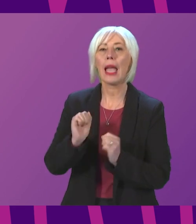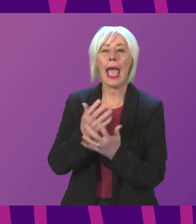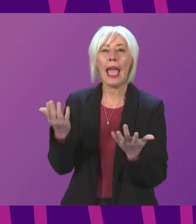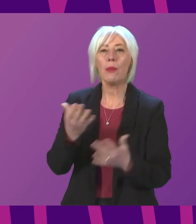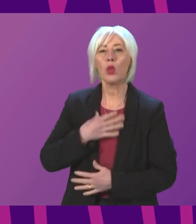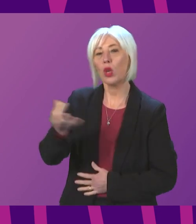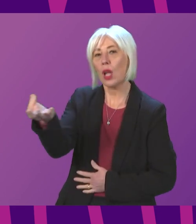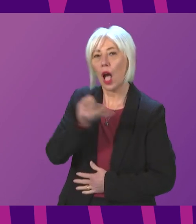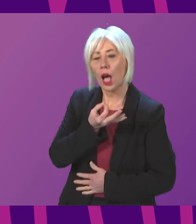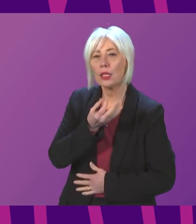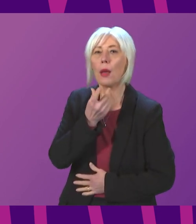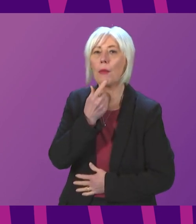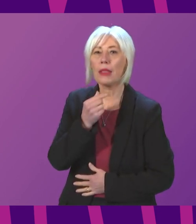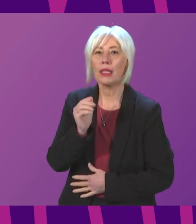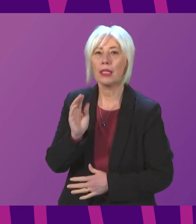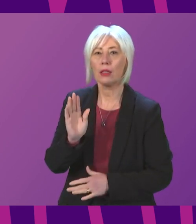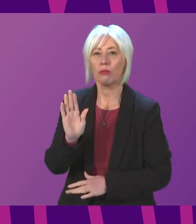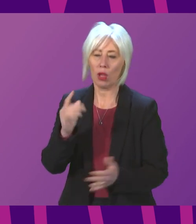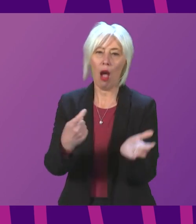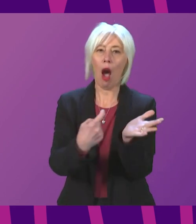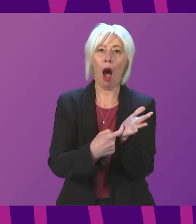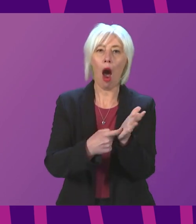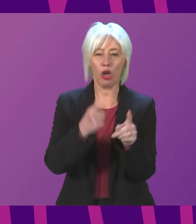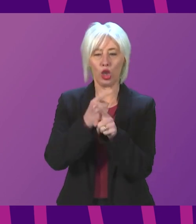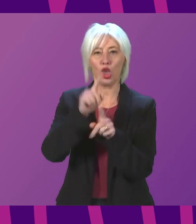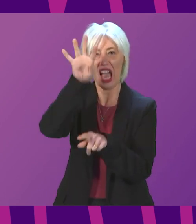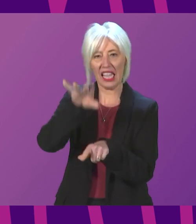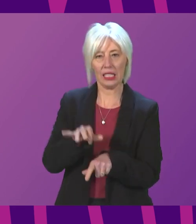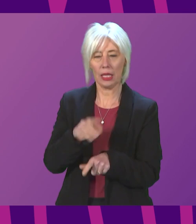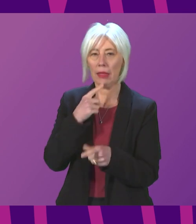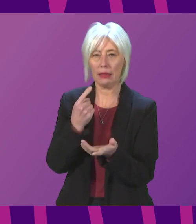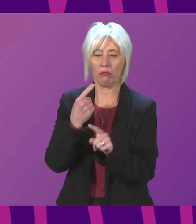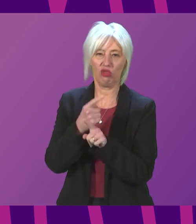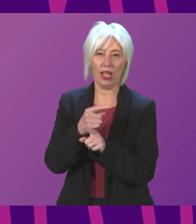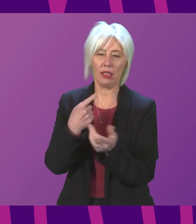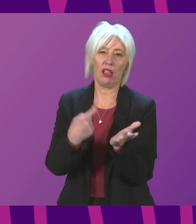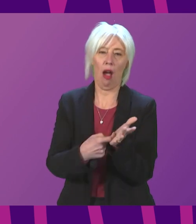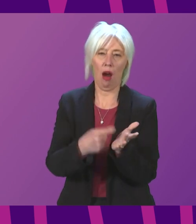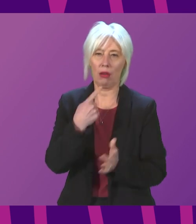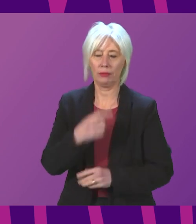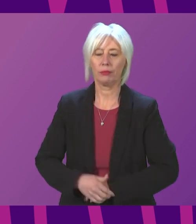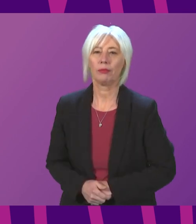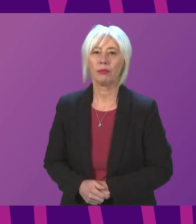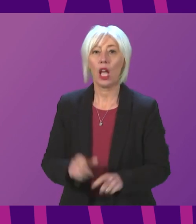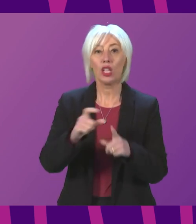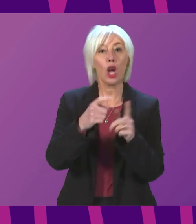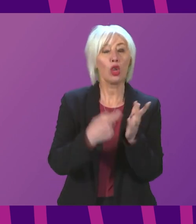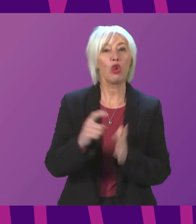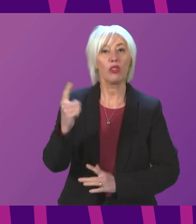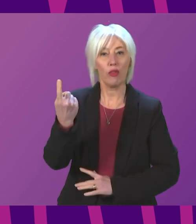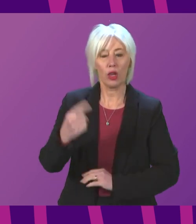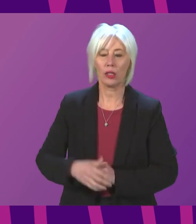ask a question would type an R in the chat function.